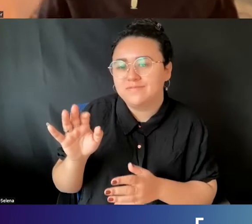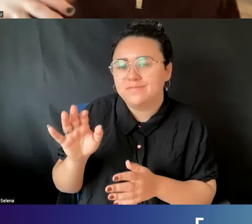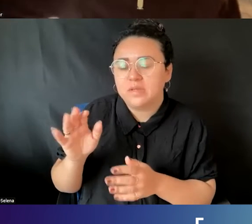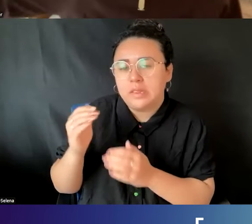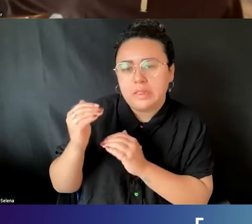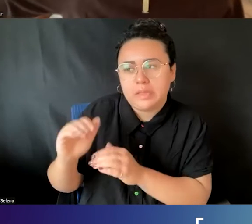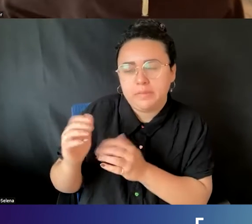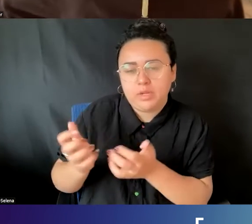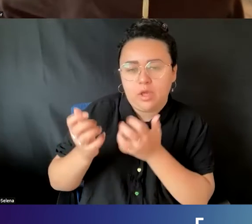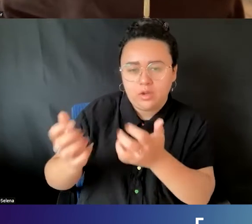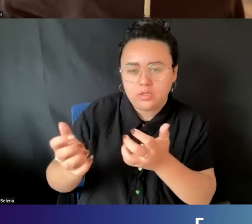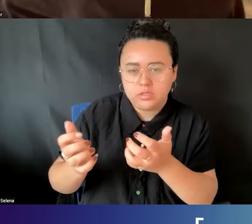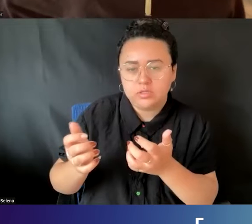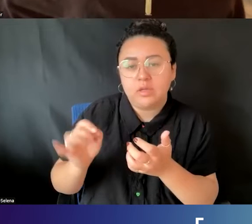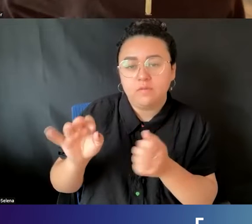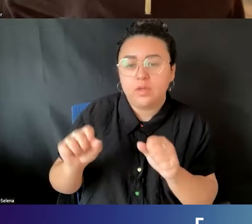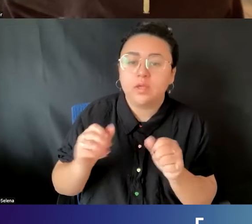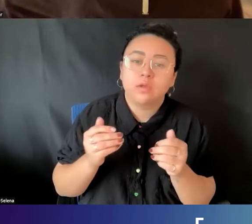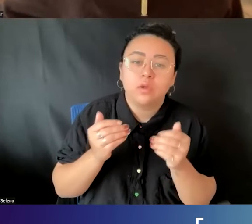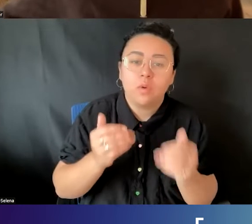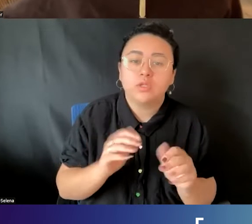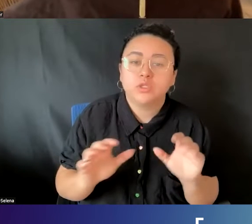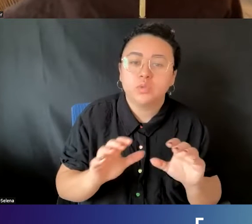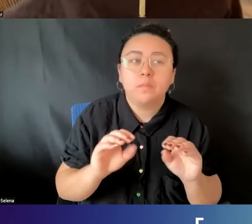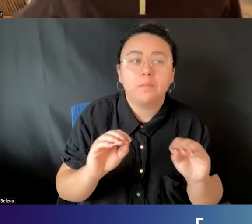if it allows you to go on and do you know more work as a filmmaker sooner?